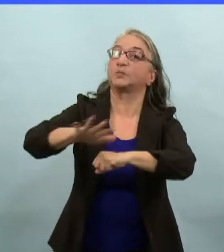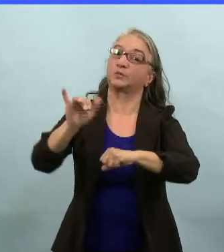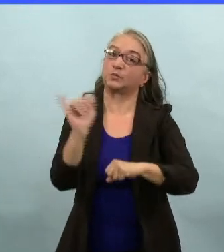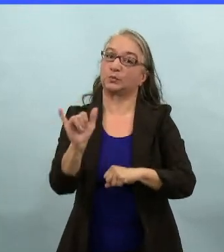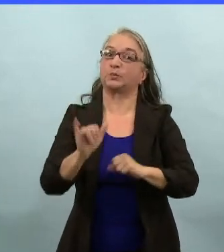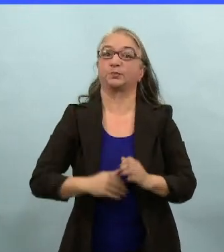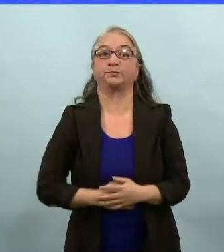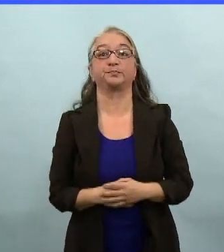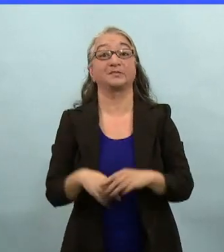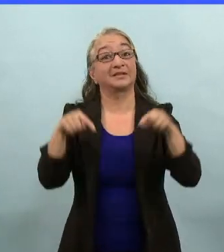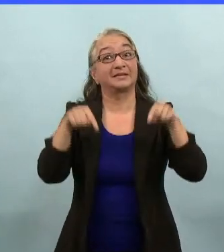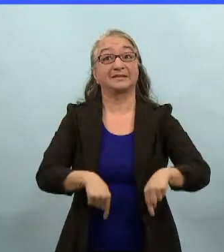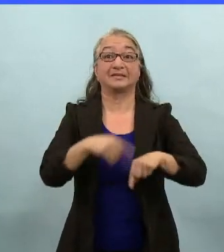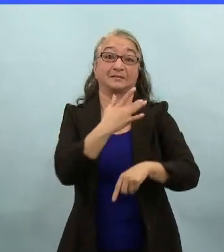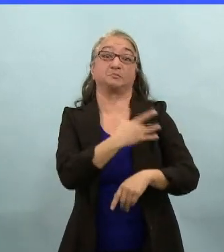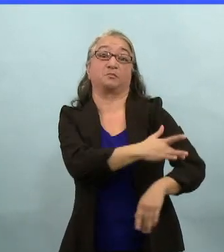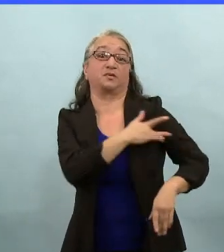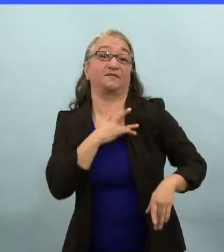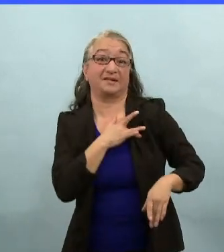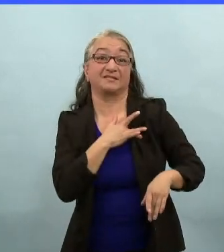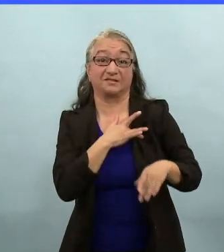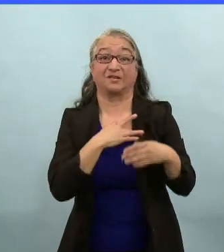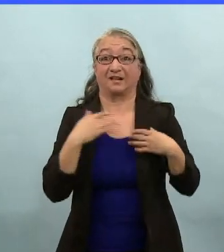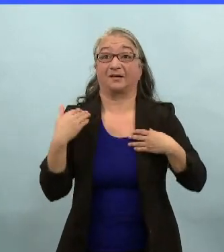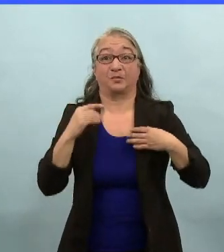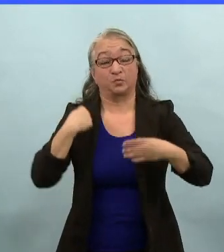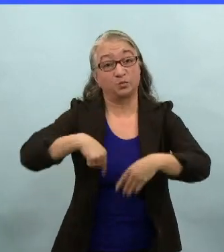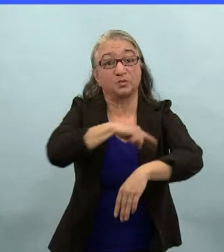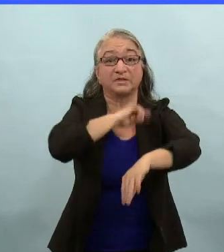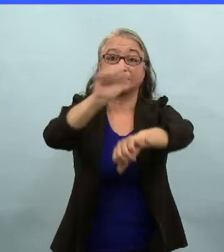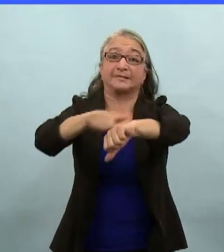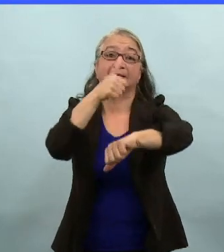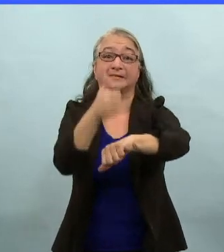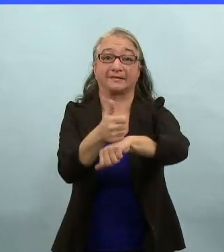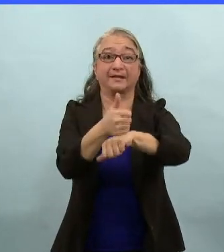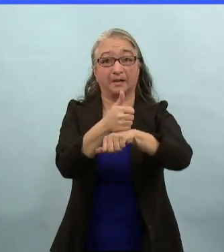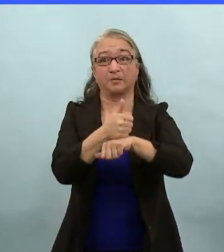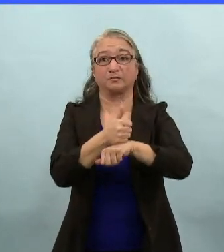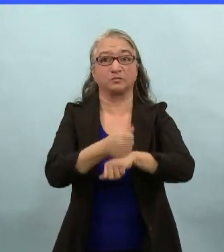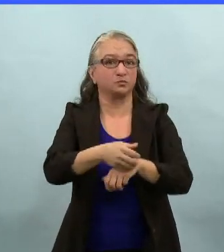stringent public health orders in the country to help protect our hospitals and our community